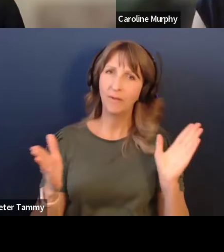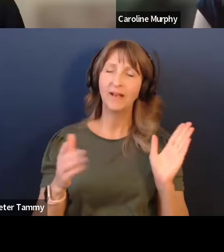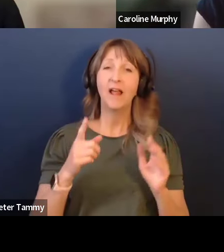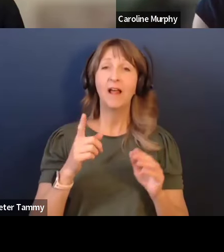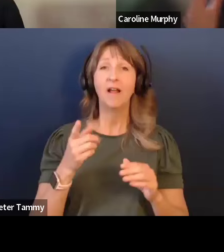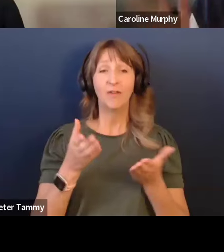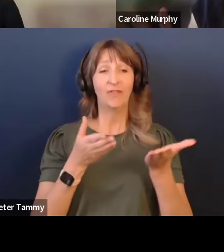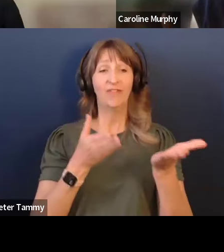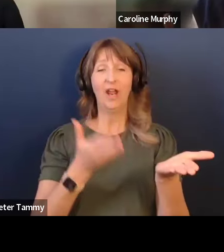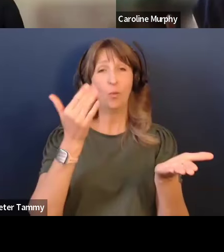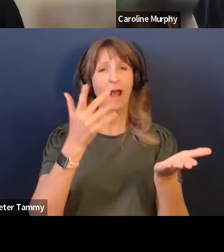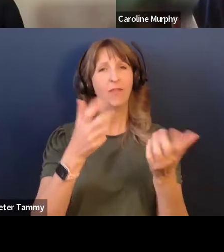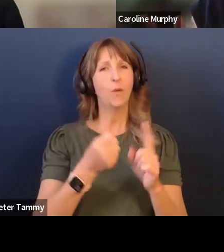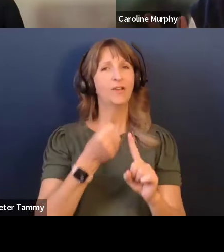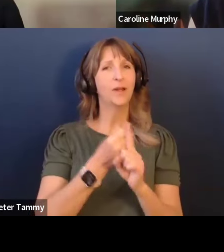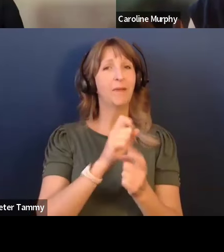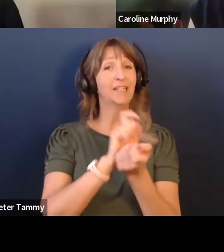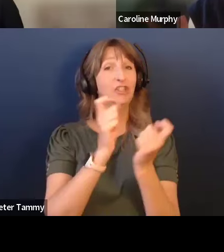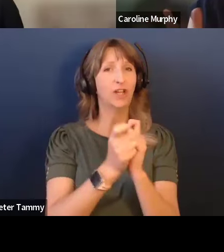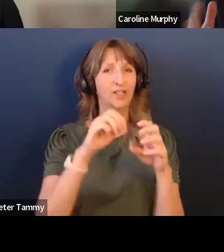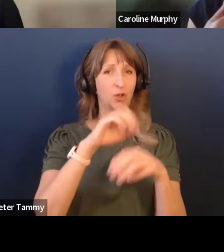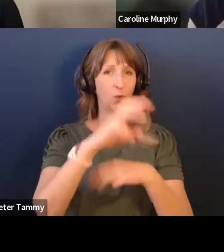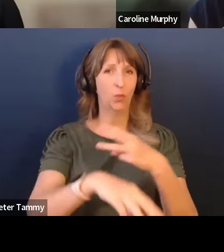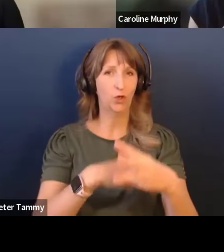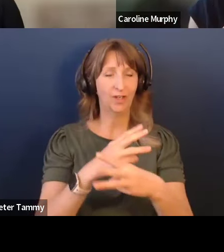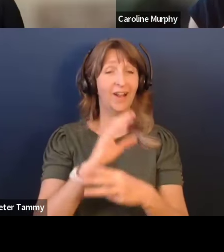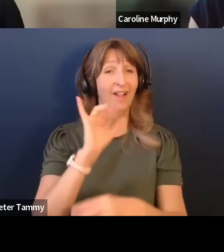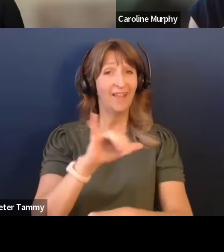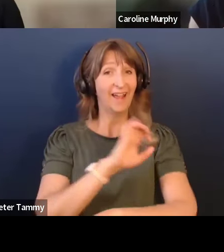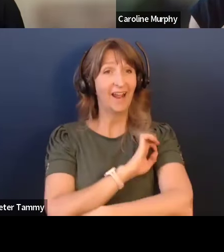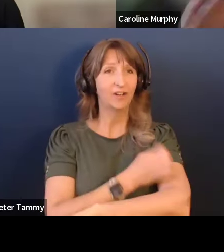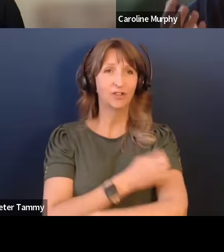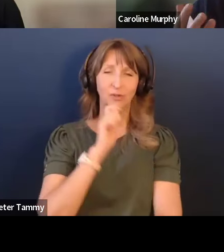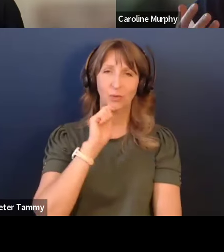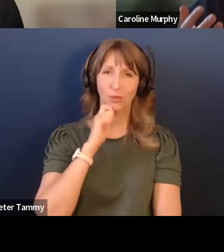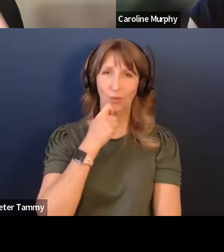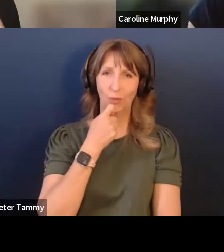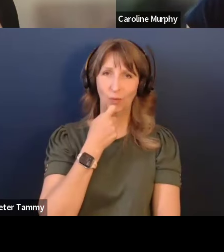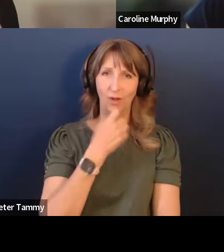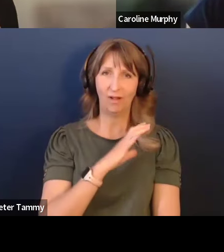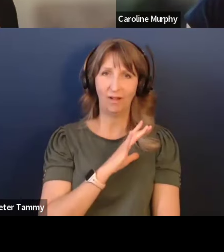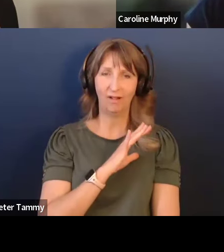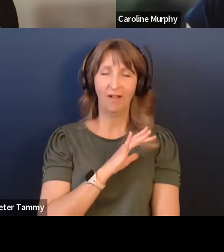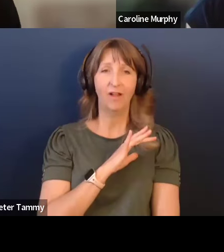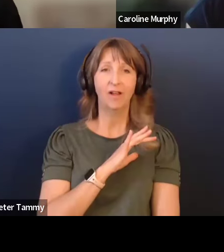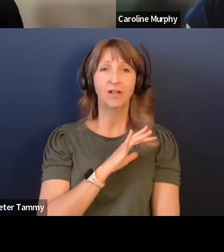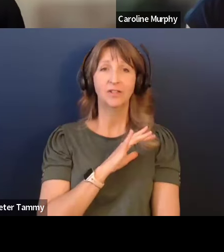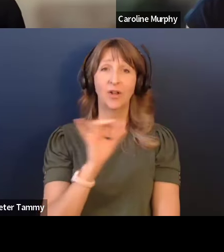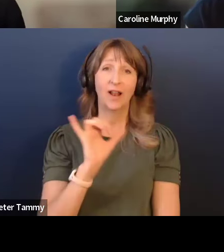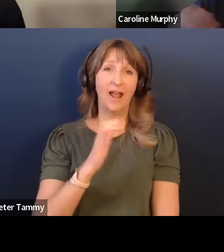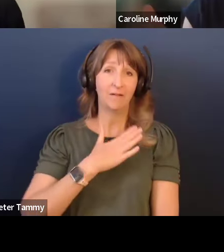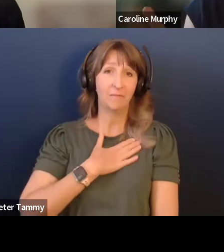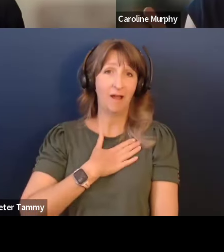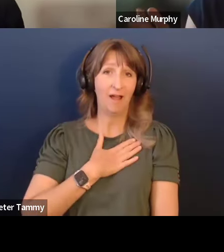is like, very cool to be around. So yes, being able to like put my heart on my sleeve, make sure